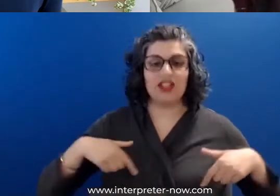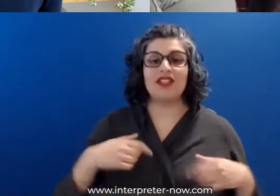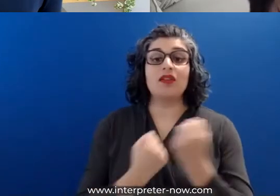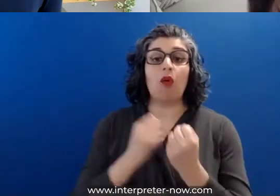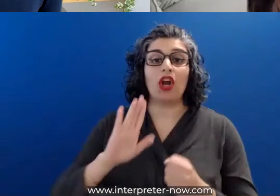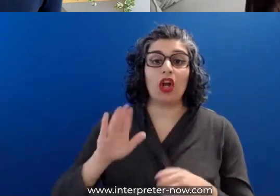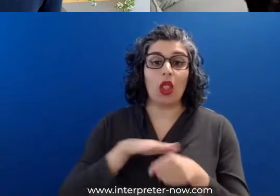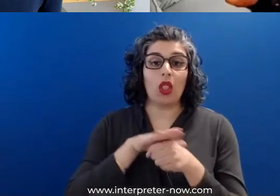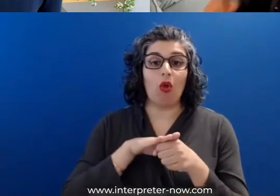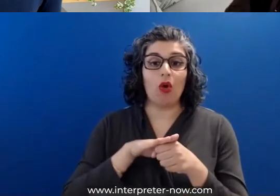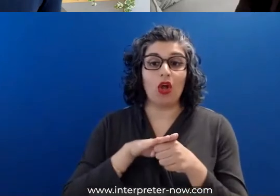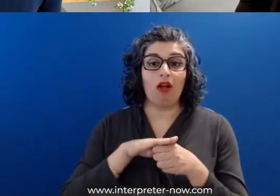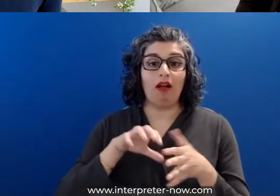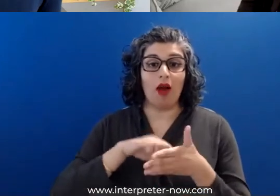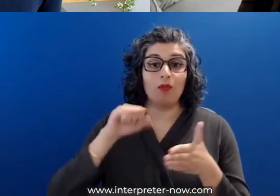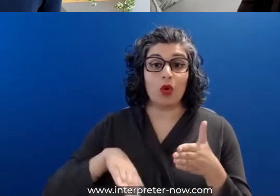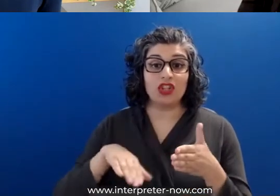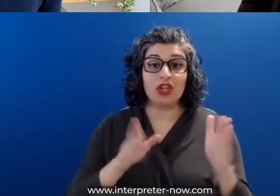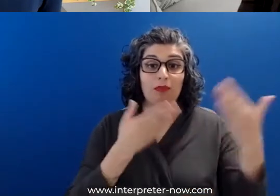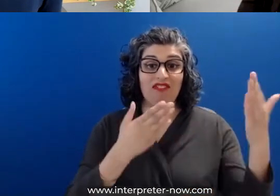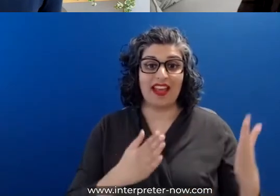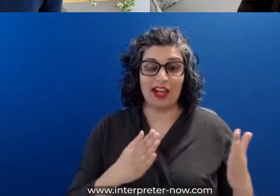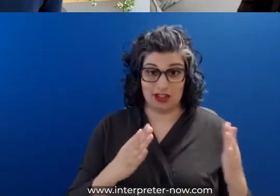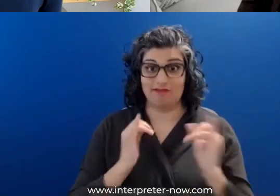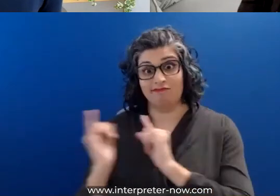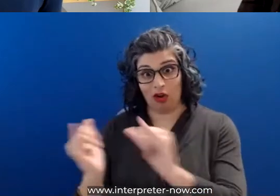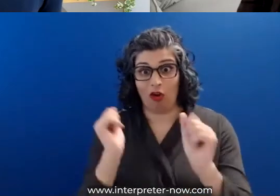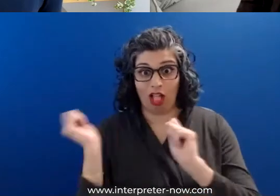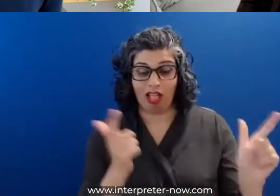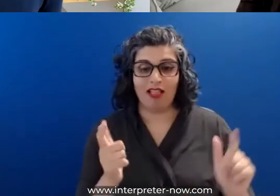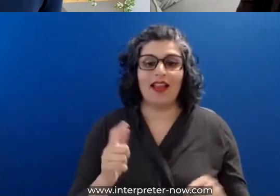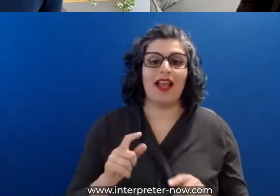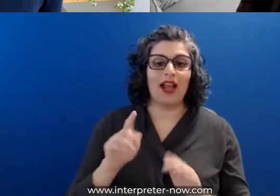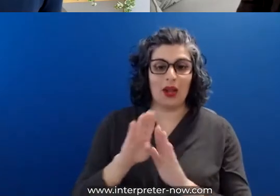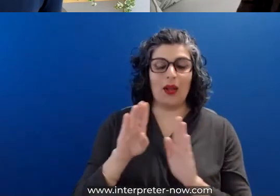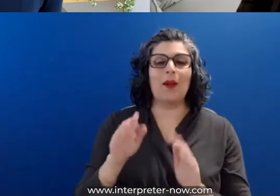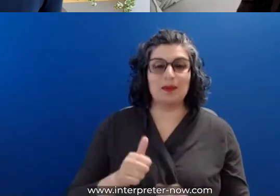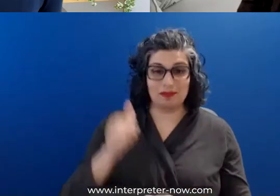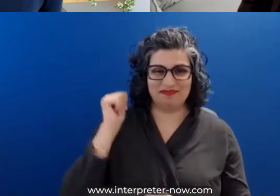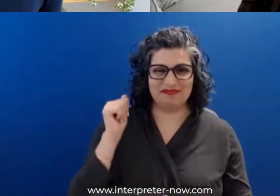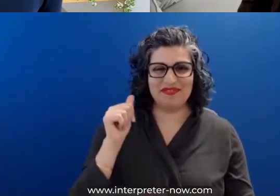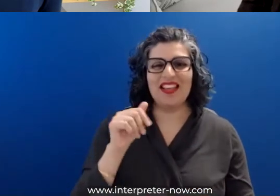as we all should. Behind me is a fake Zoom background that shows a gorgeous glass-paneled